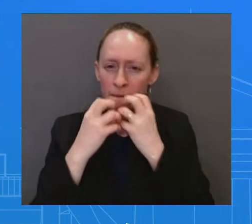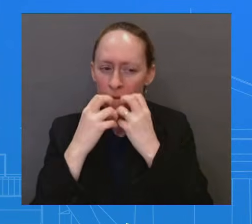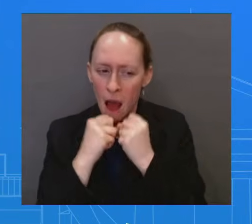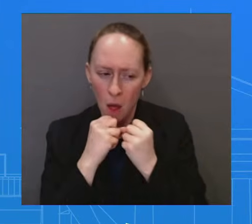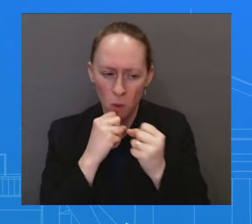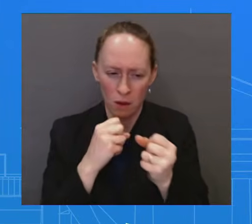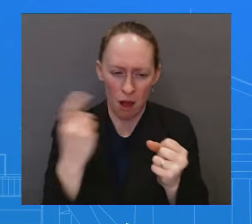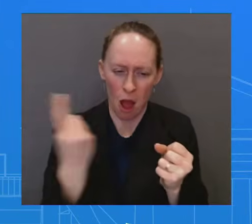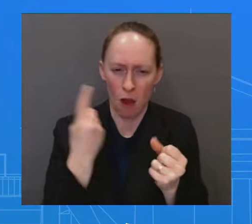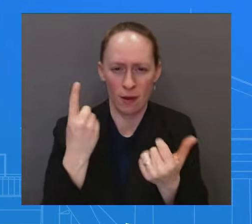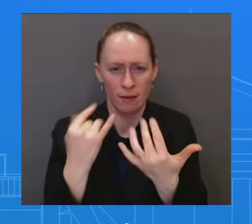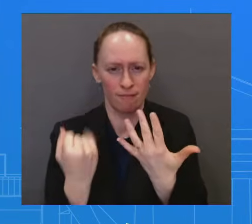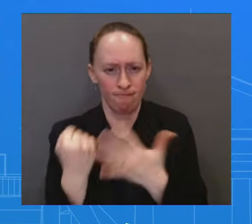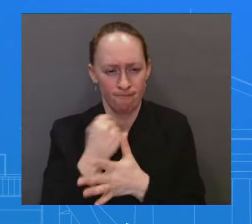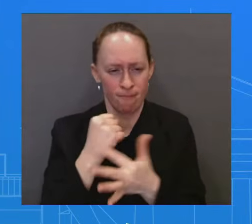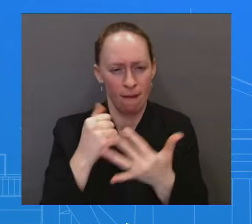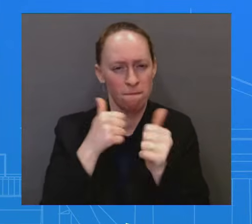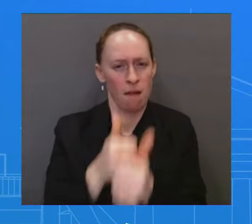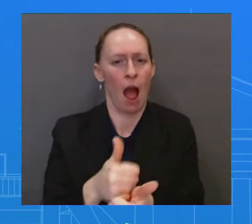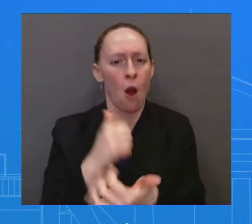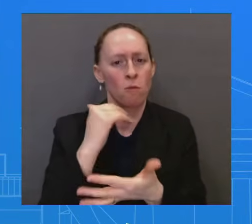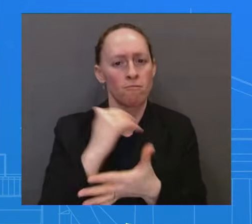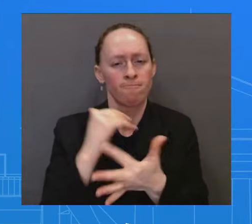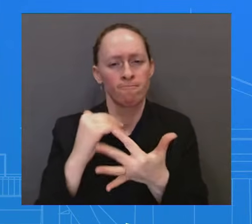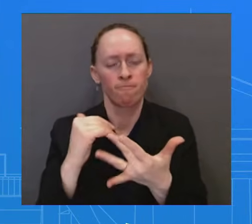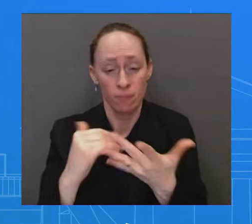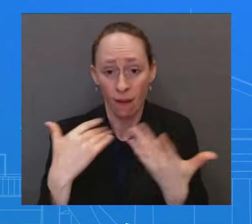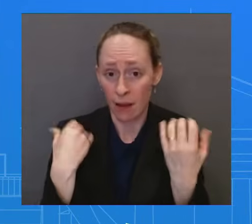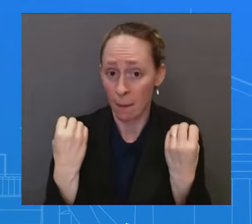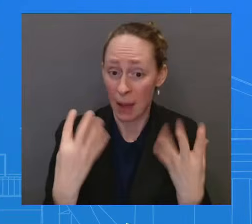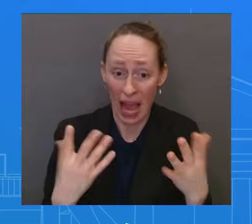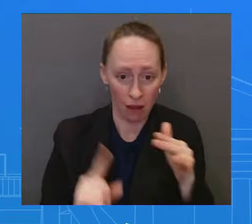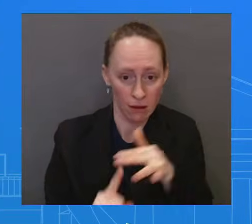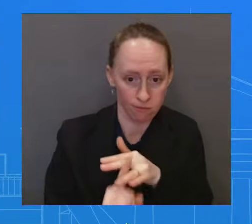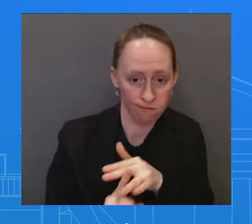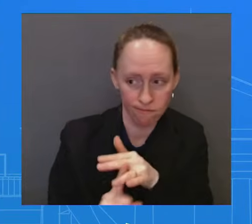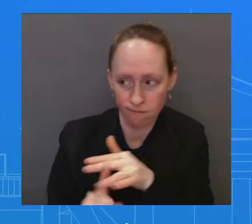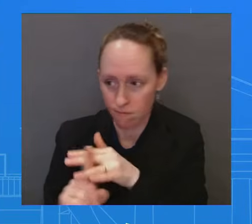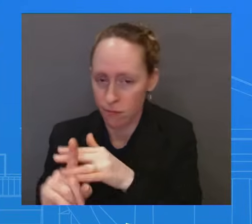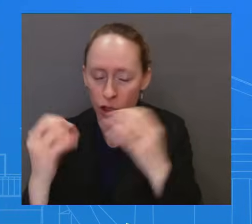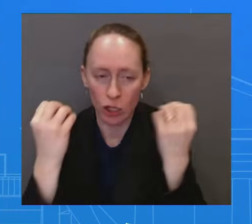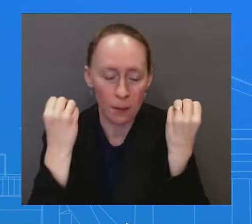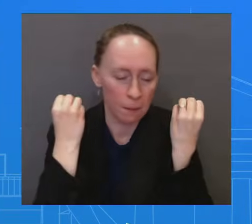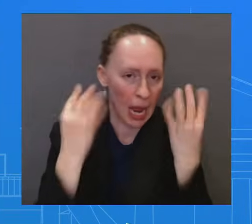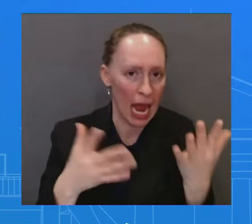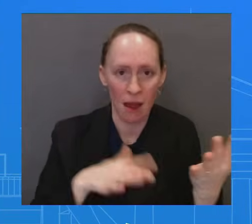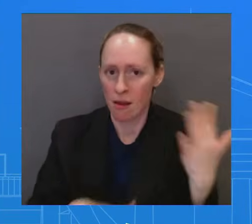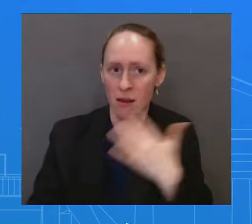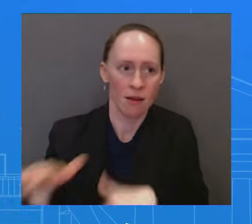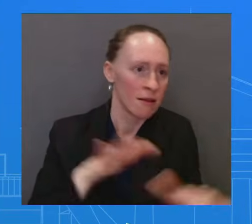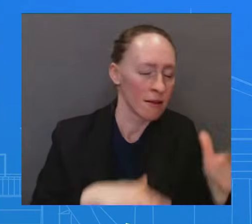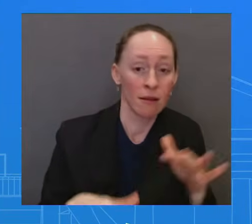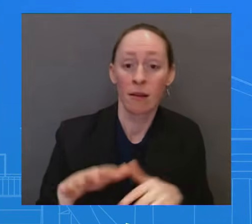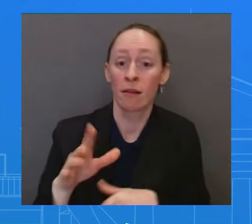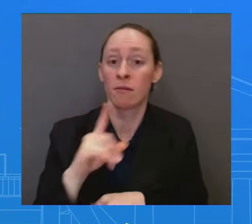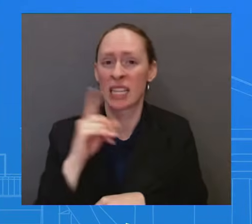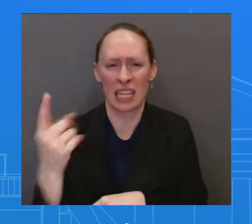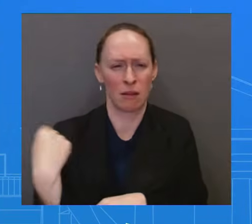at play here. One is making sure that Israel can defend itself against Hamas, that October 7th can never happen again.